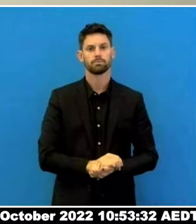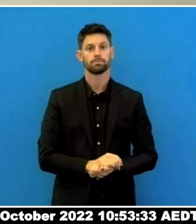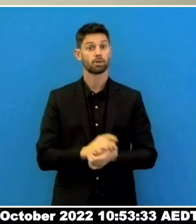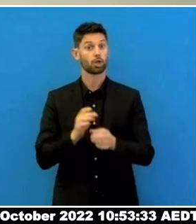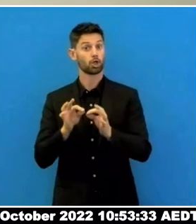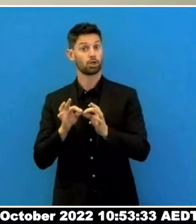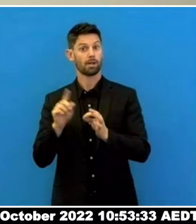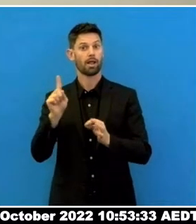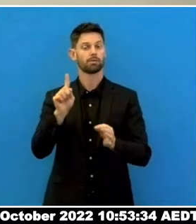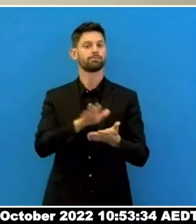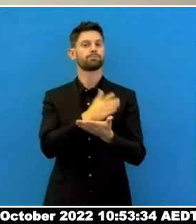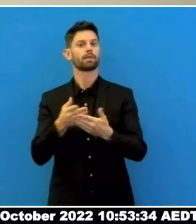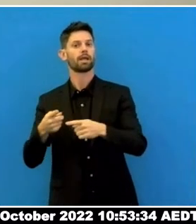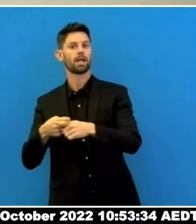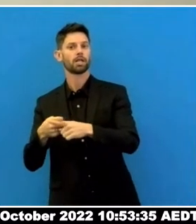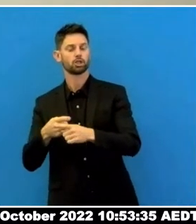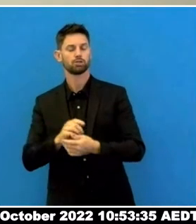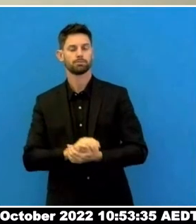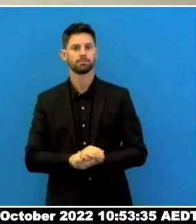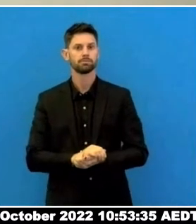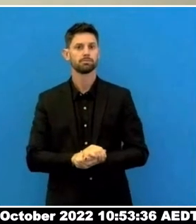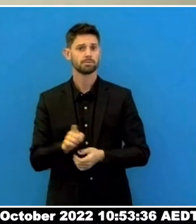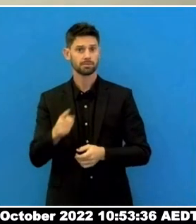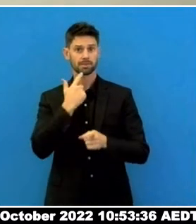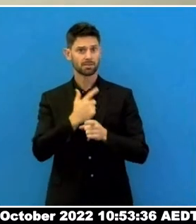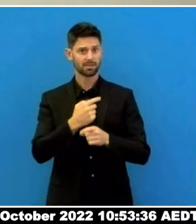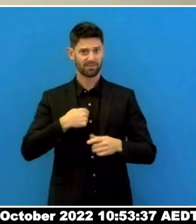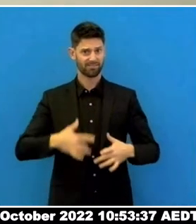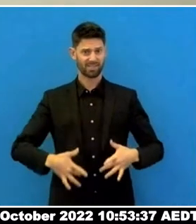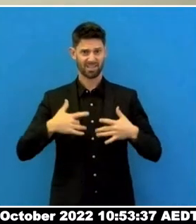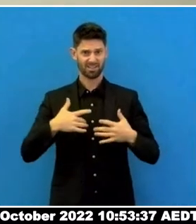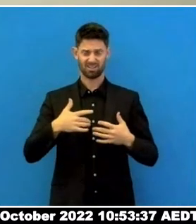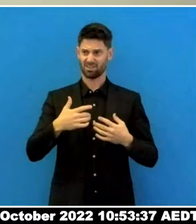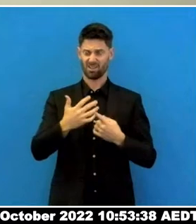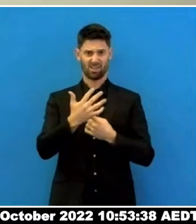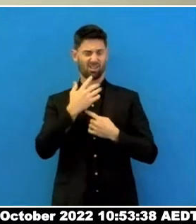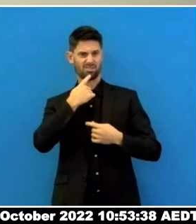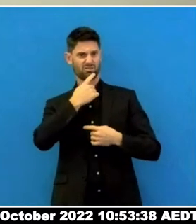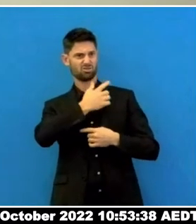My feeling was like that that I was humiliated by the authority,